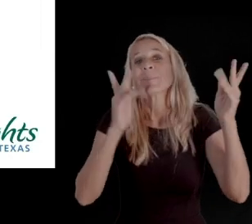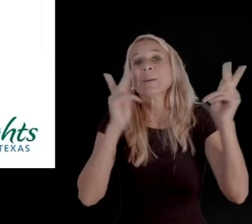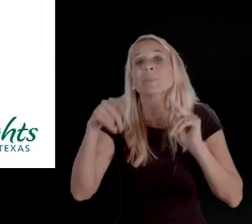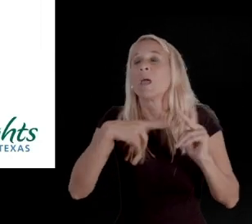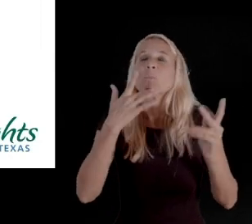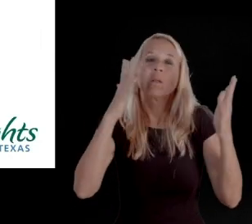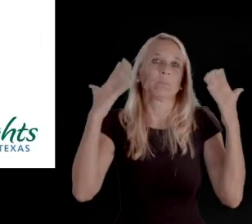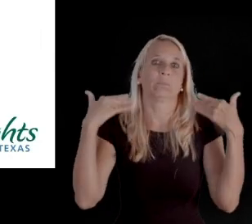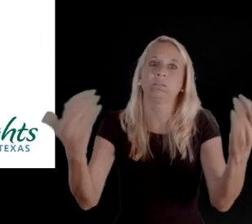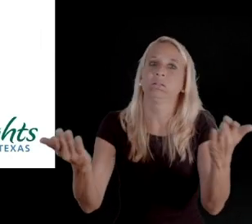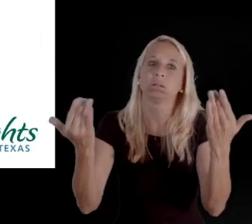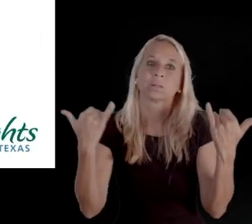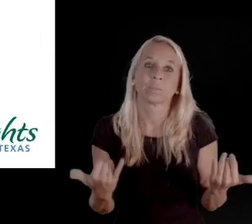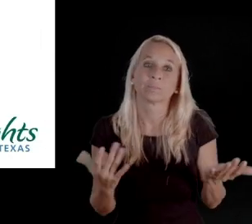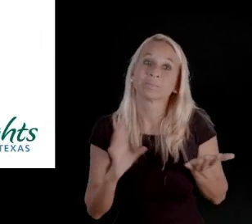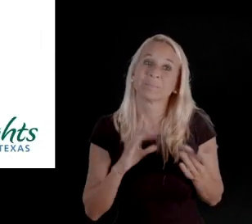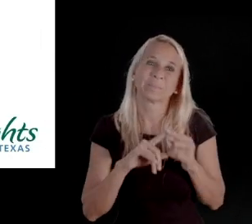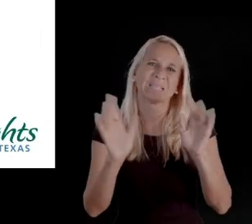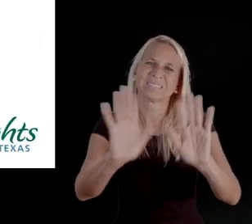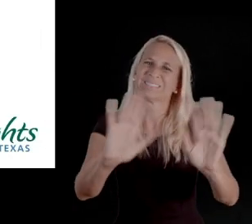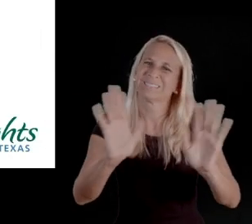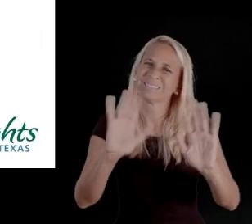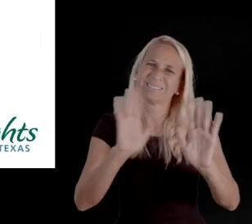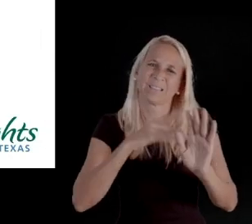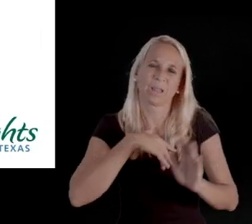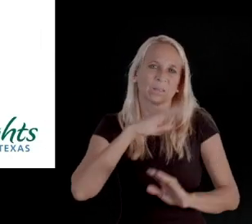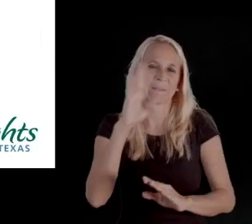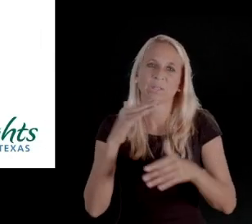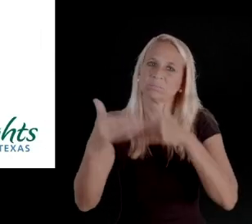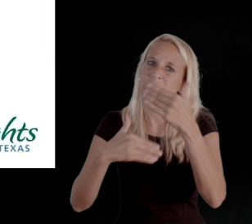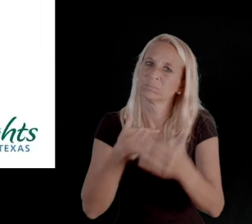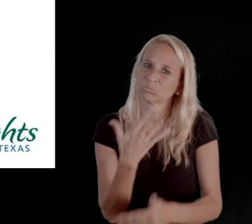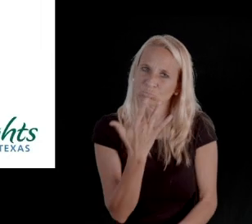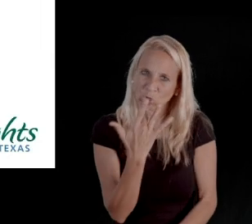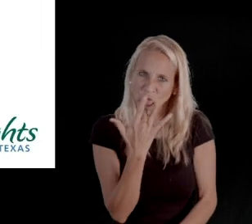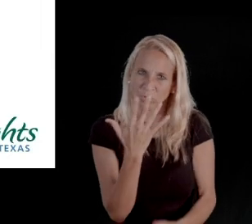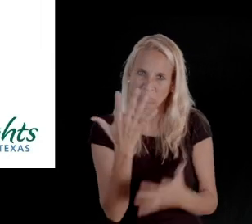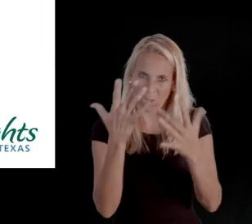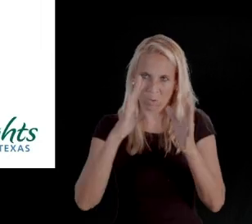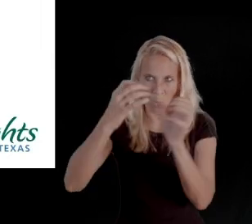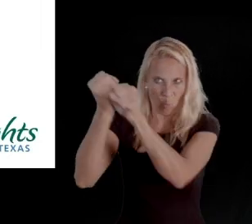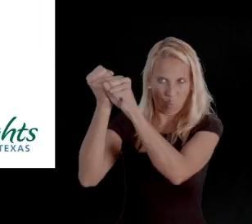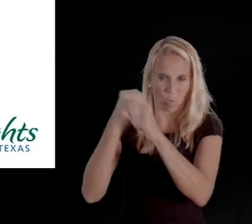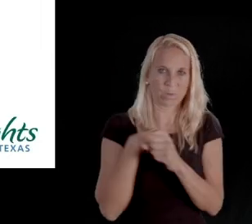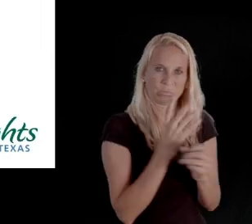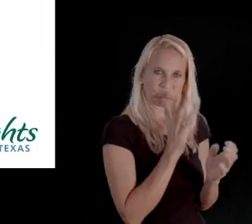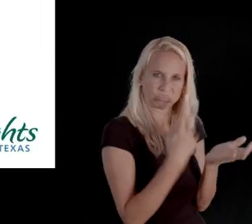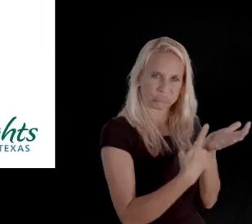I never choose to proceed until I talk to my client about the additional documentation, even if it's a couple pages,